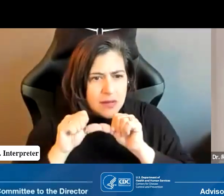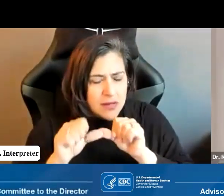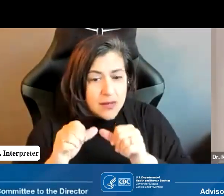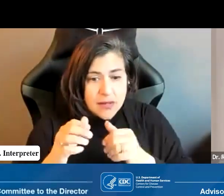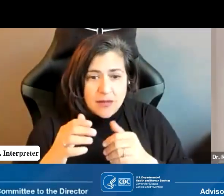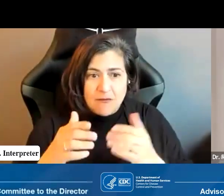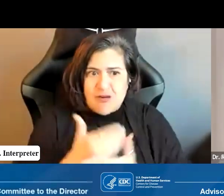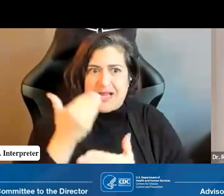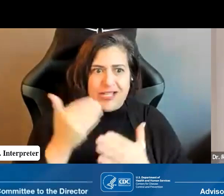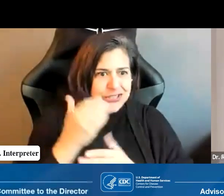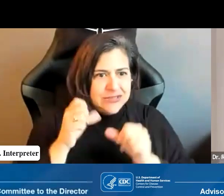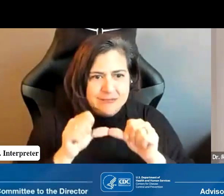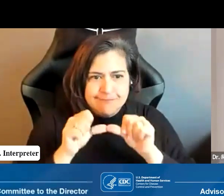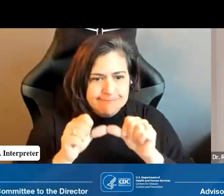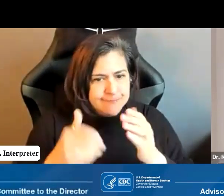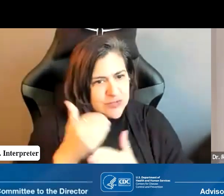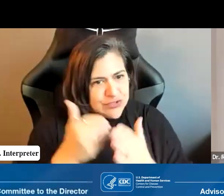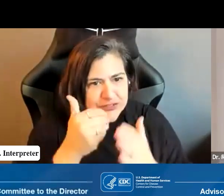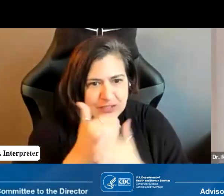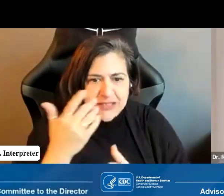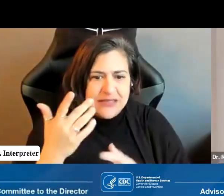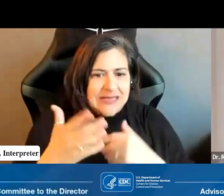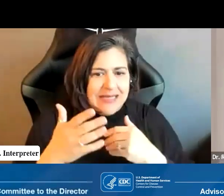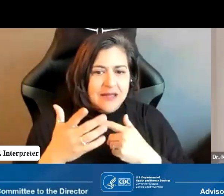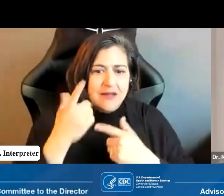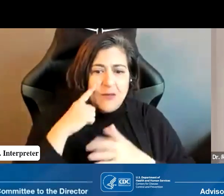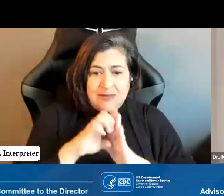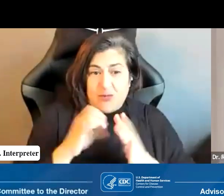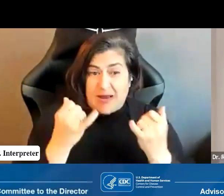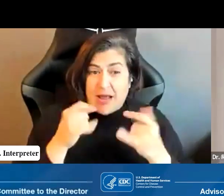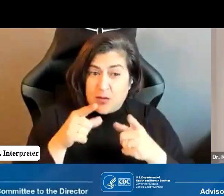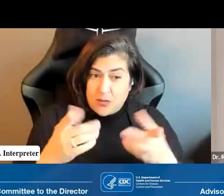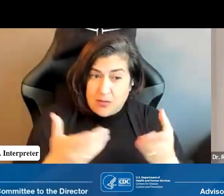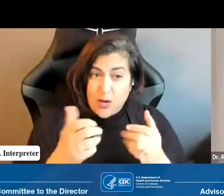One, the fact that you're here with ACD every time is one thing.